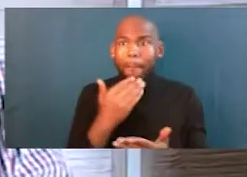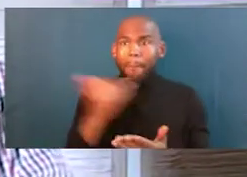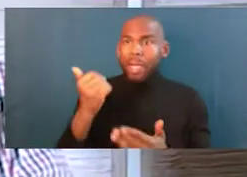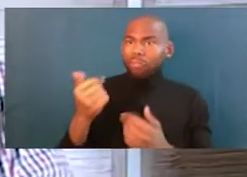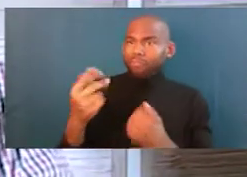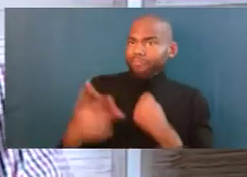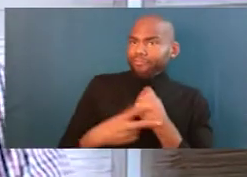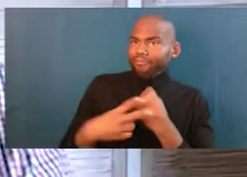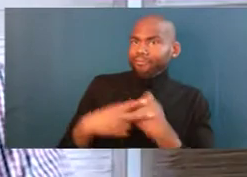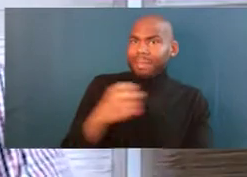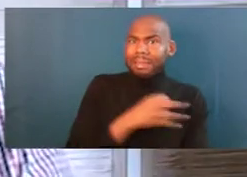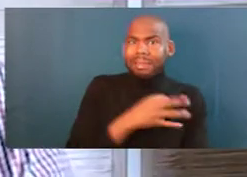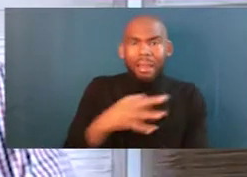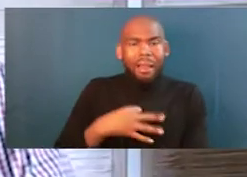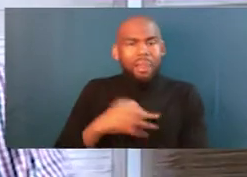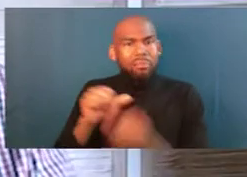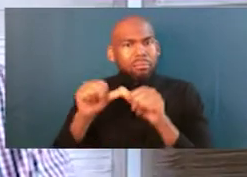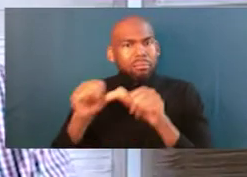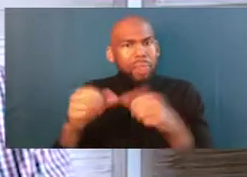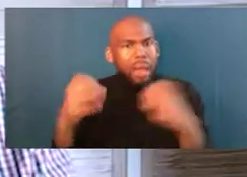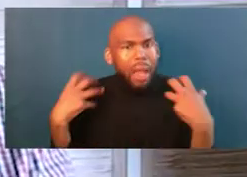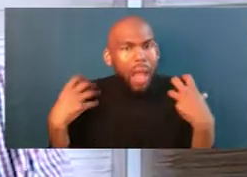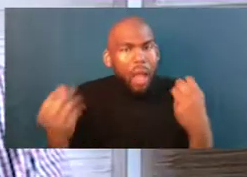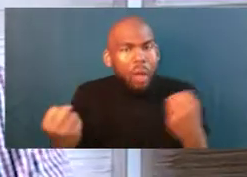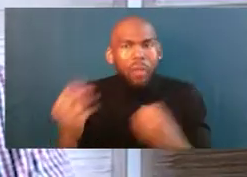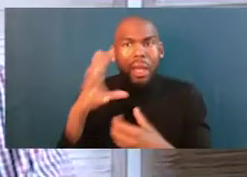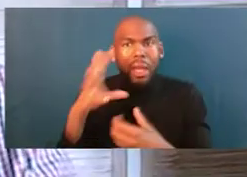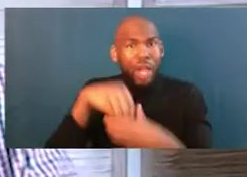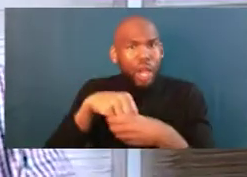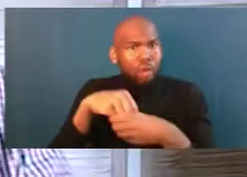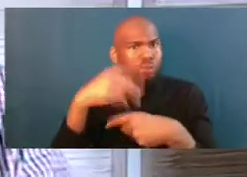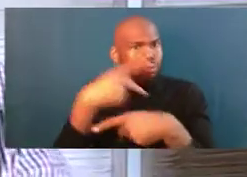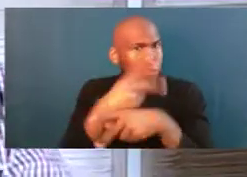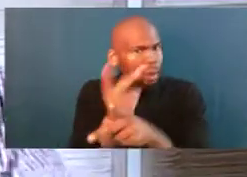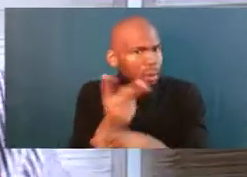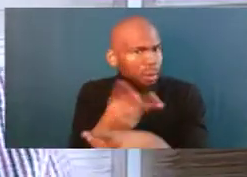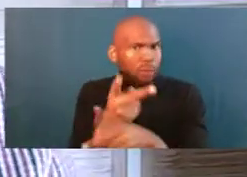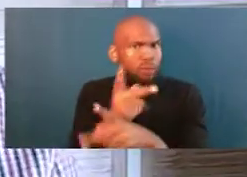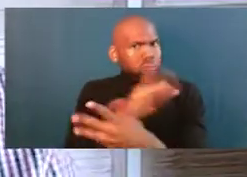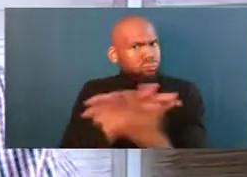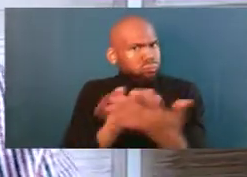at retaining our staff, and better at keeping them healthy, engaged, productive, et cetera,